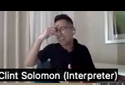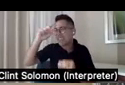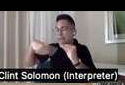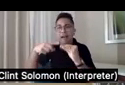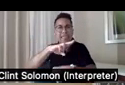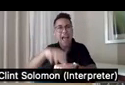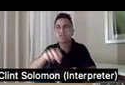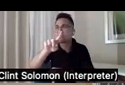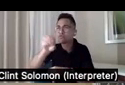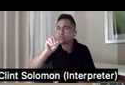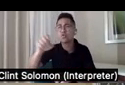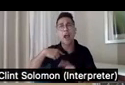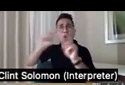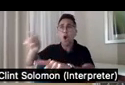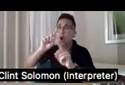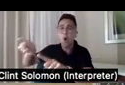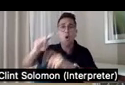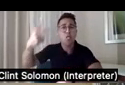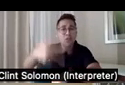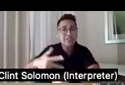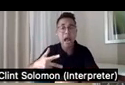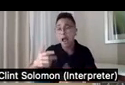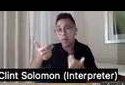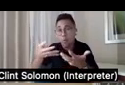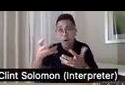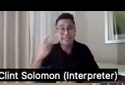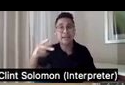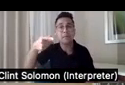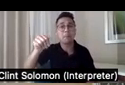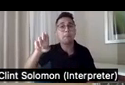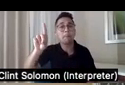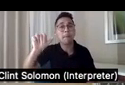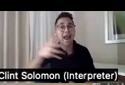there three times trying to see the panda bears and never succeeding if i went a fourth time